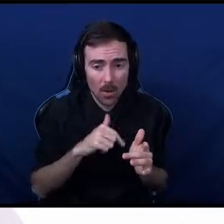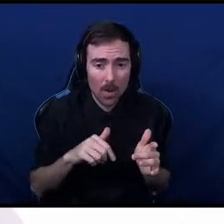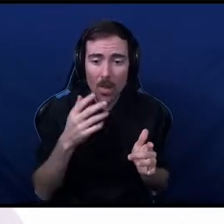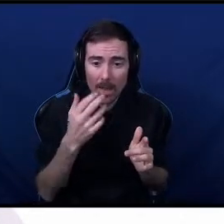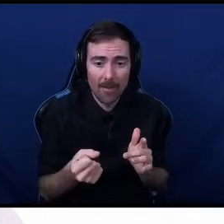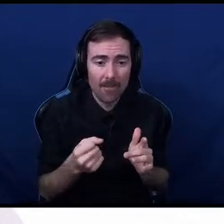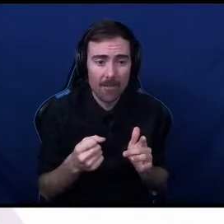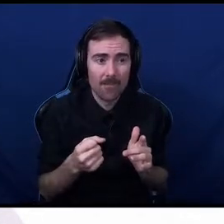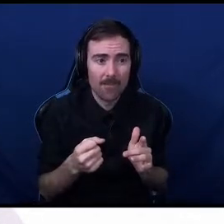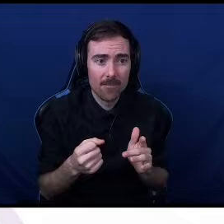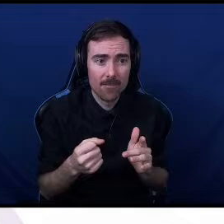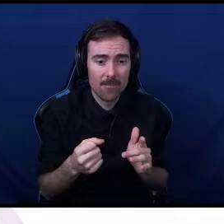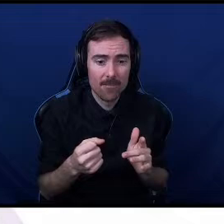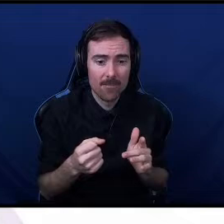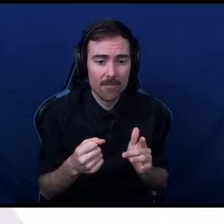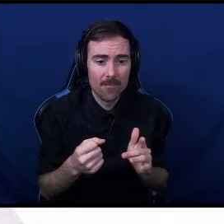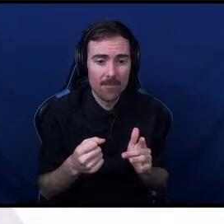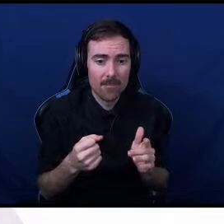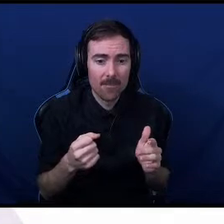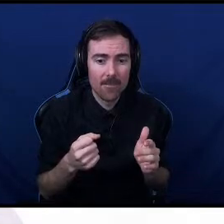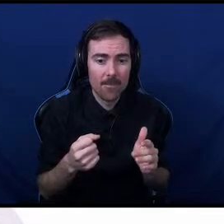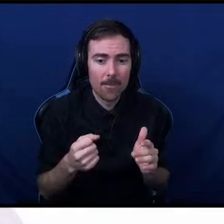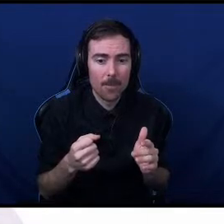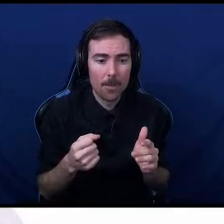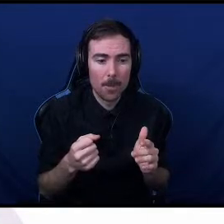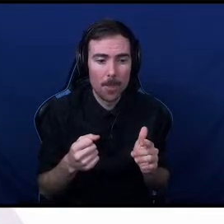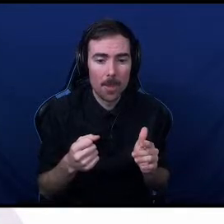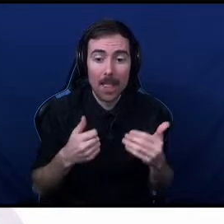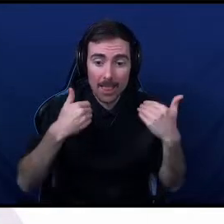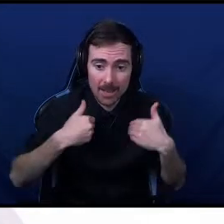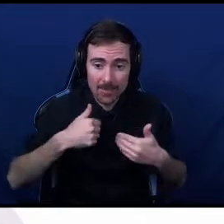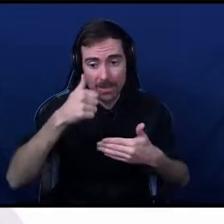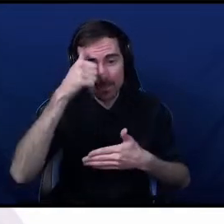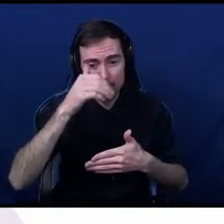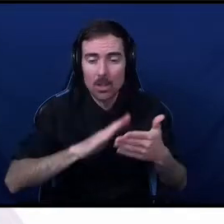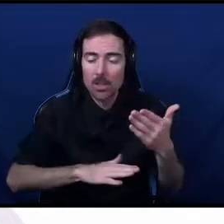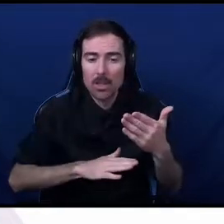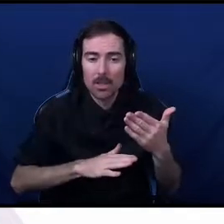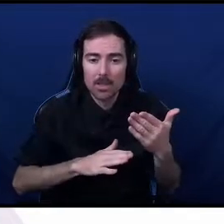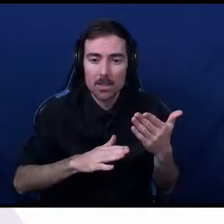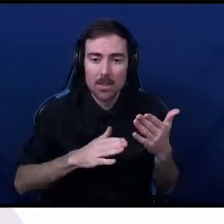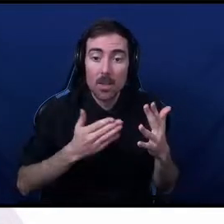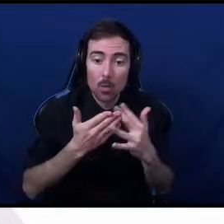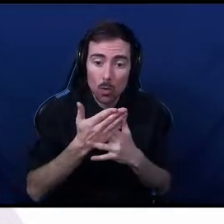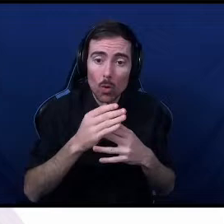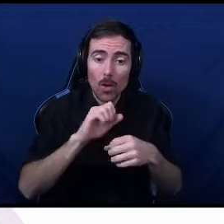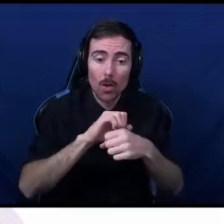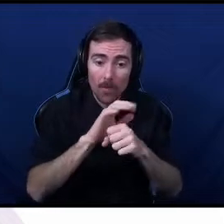collective experience of living through the pandemic. And we have all experienced the challenges that come with it.